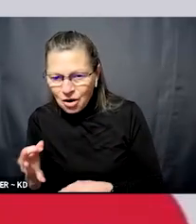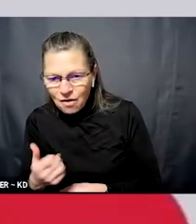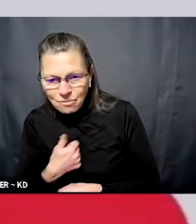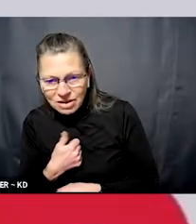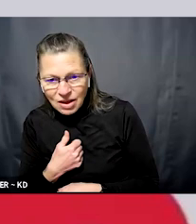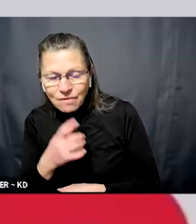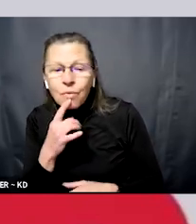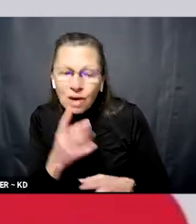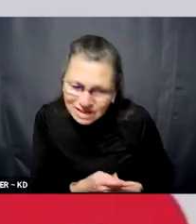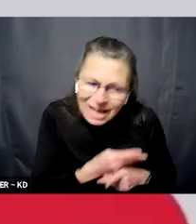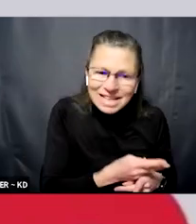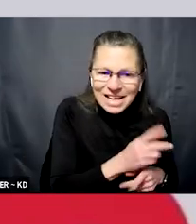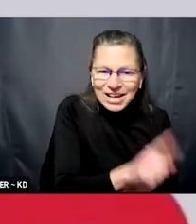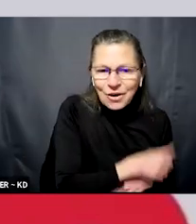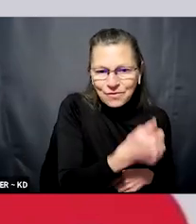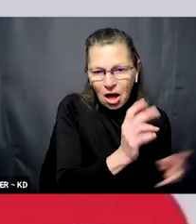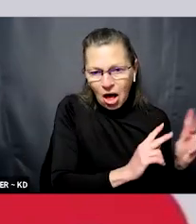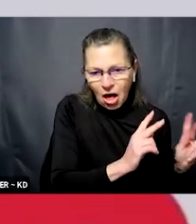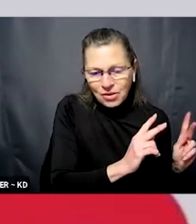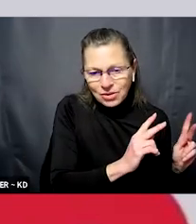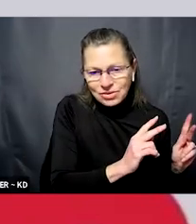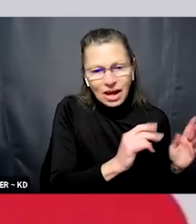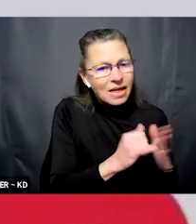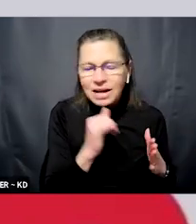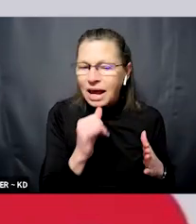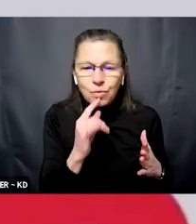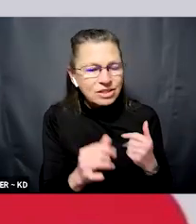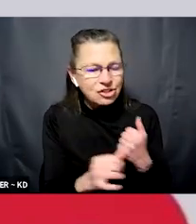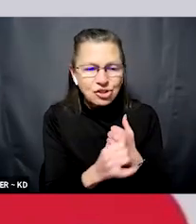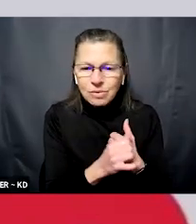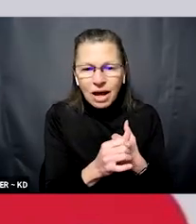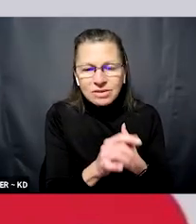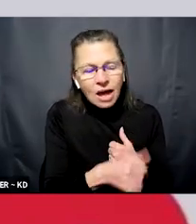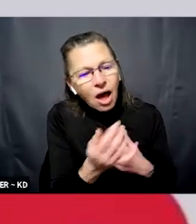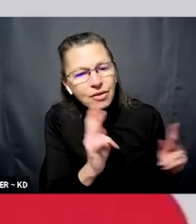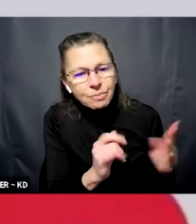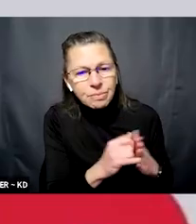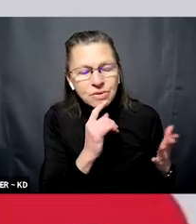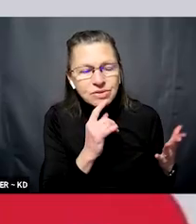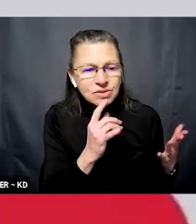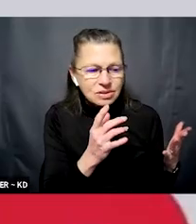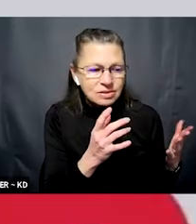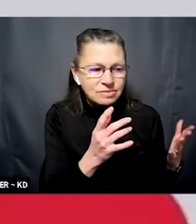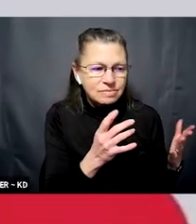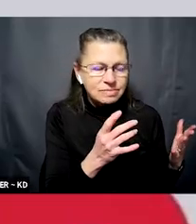of others, in that I would not jeopardize anybody else's programming, anybody else's